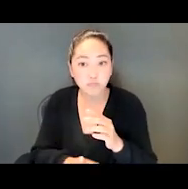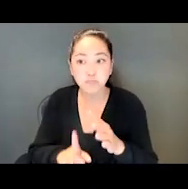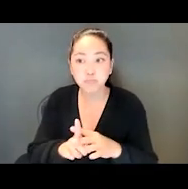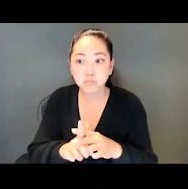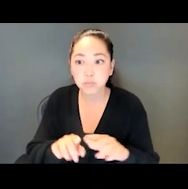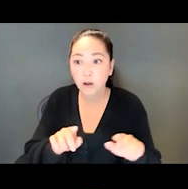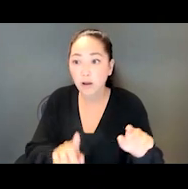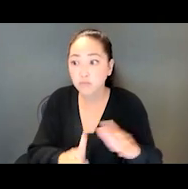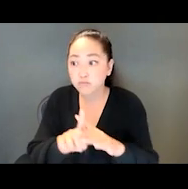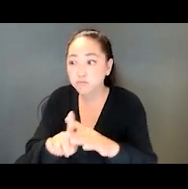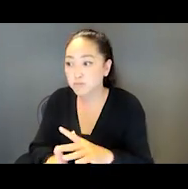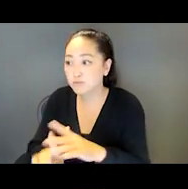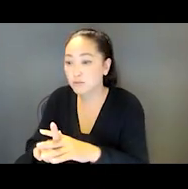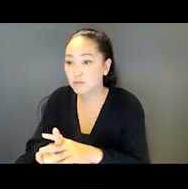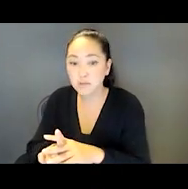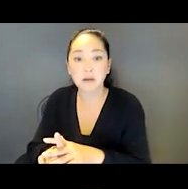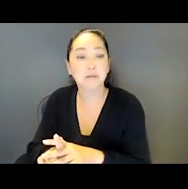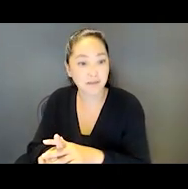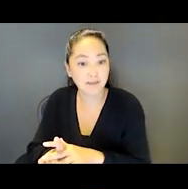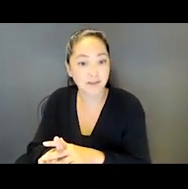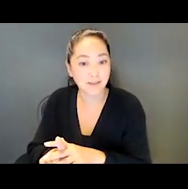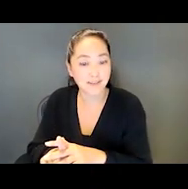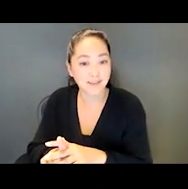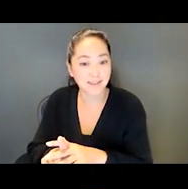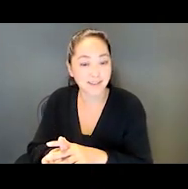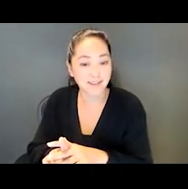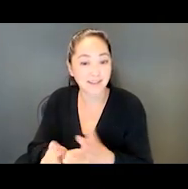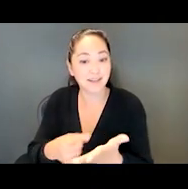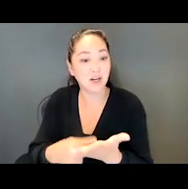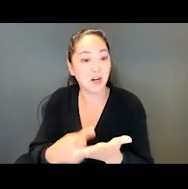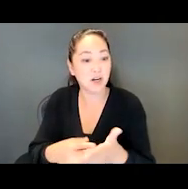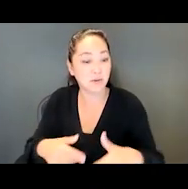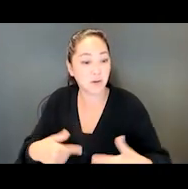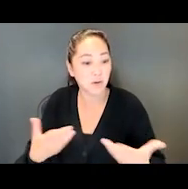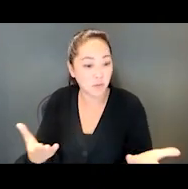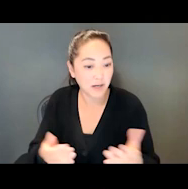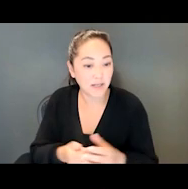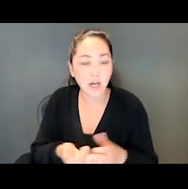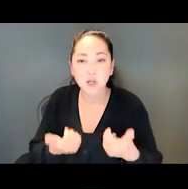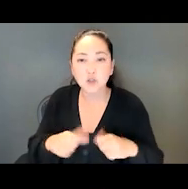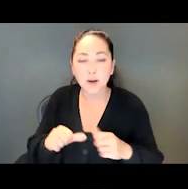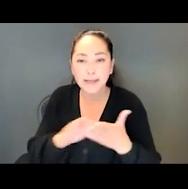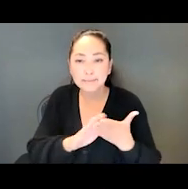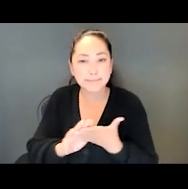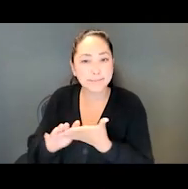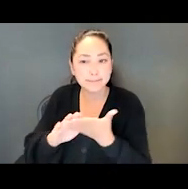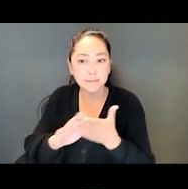So it's a great conversation. Up here, but more importantly, where the access is gonna come from. So I did a little bit